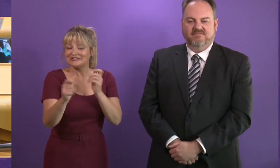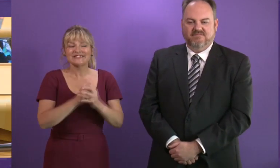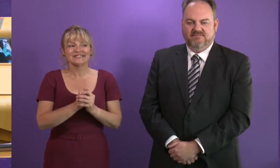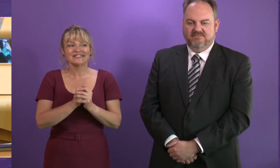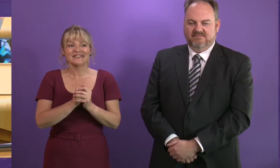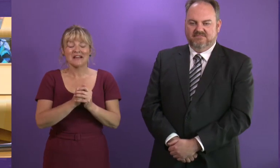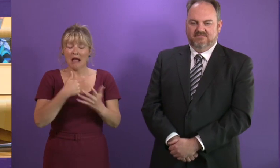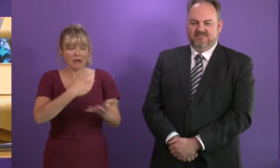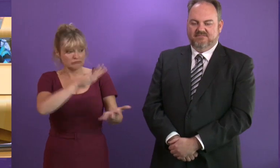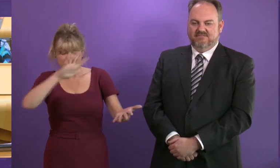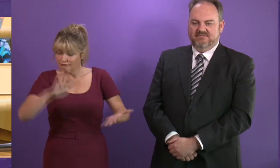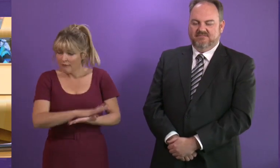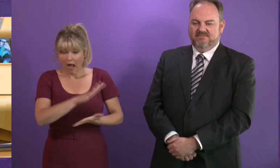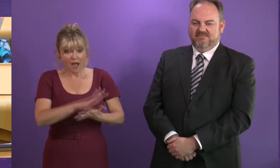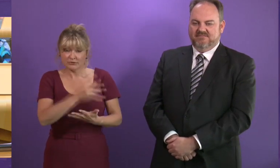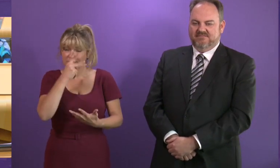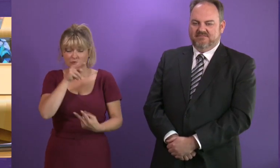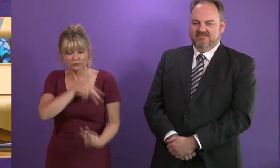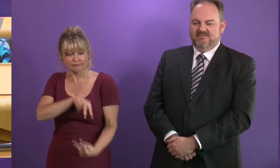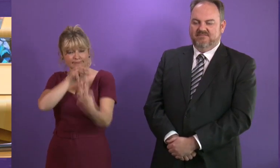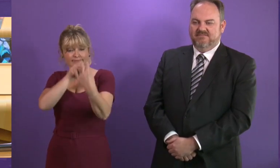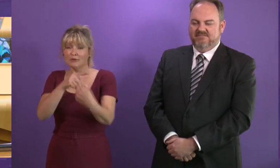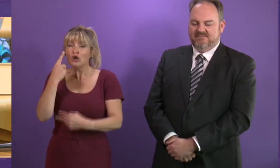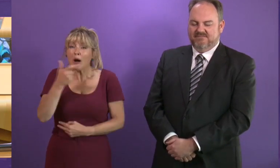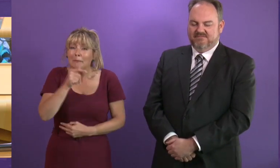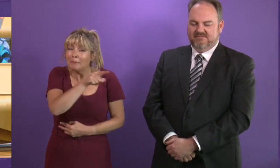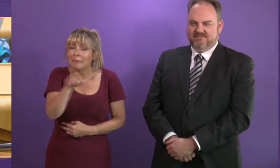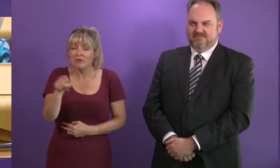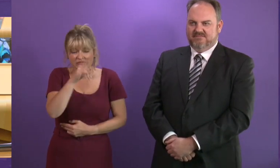people—to whom I pay tribute for the action that they are taking—in the eye and say